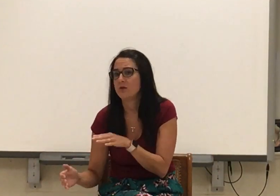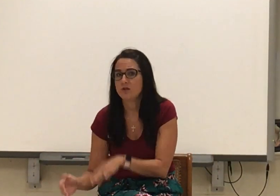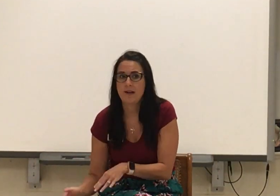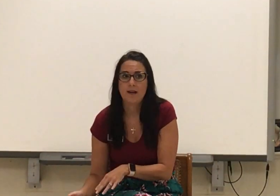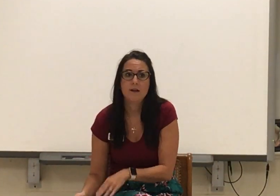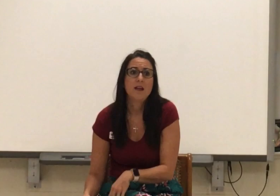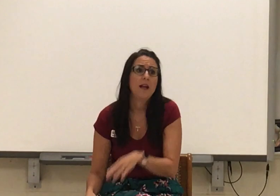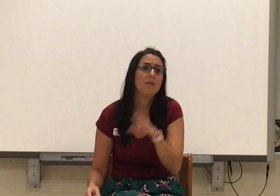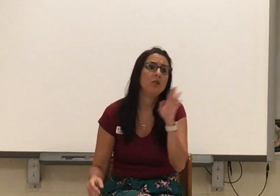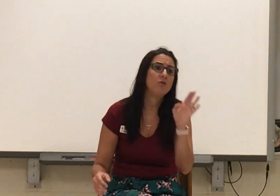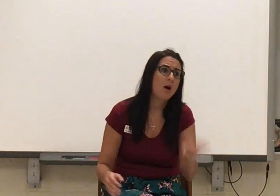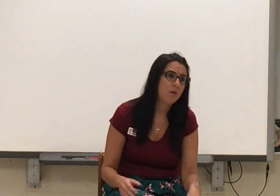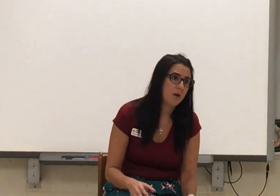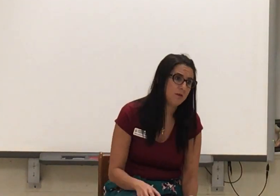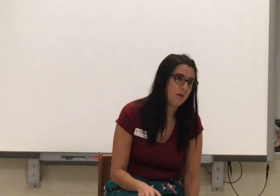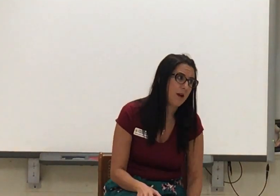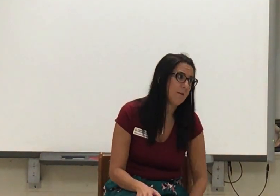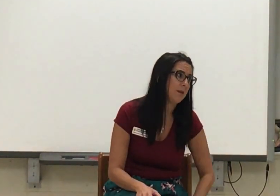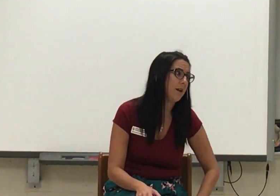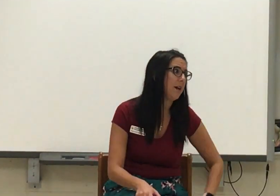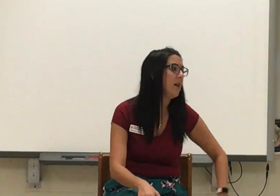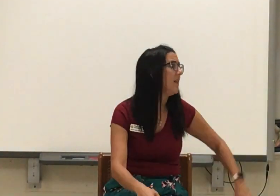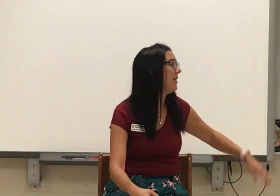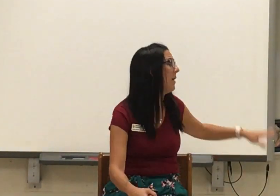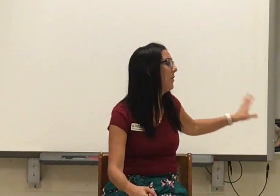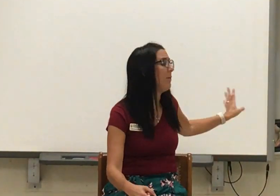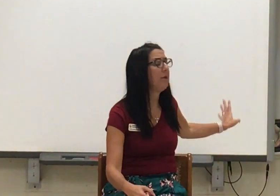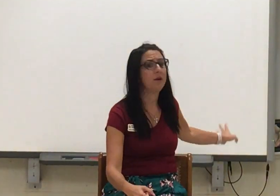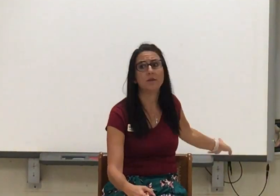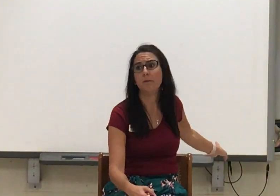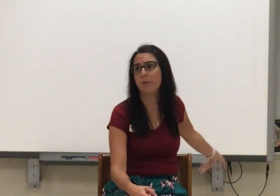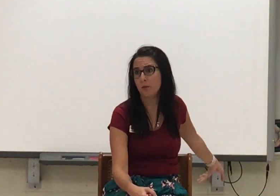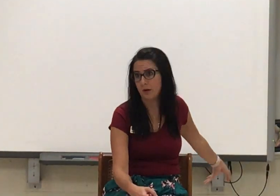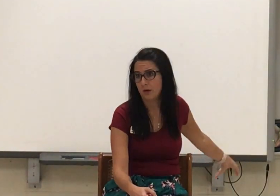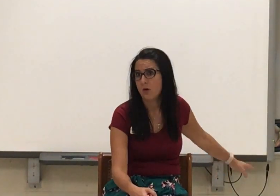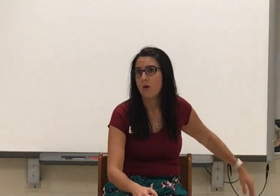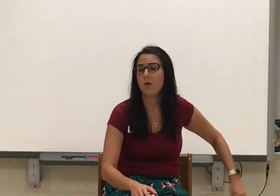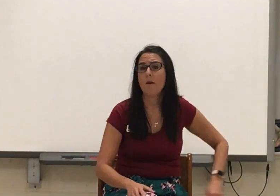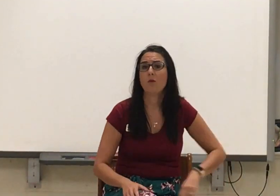understand and if you don't know the vocabulary then I am going to put it on the board or